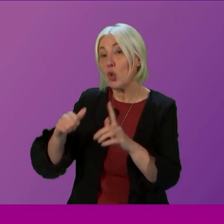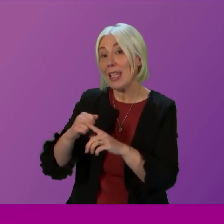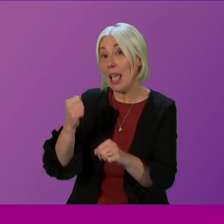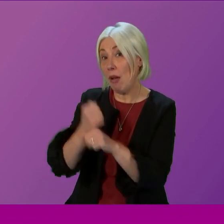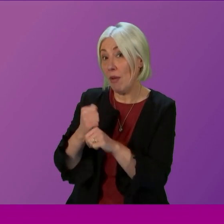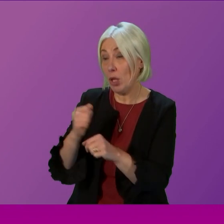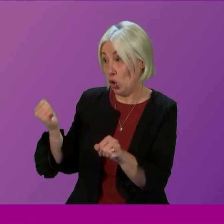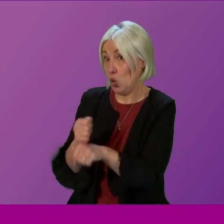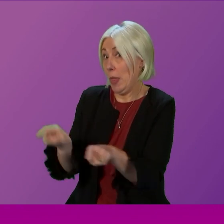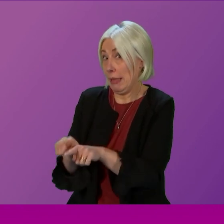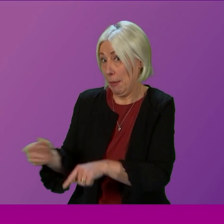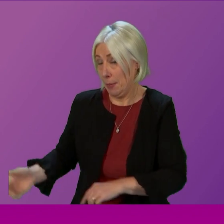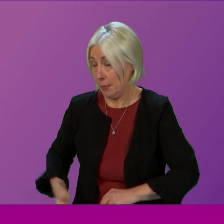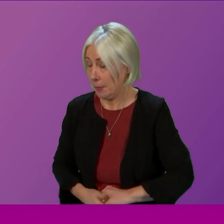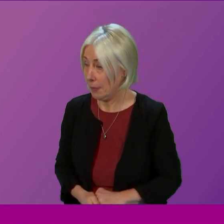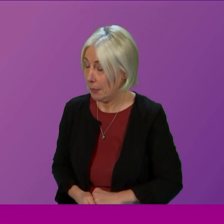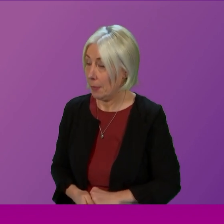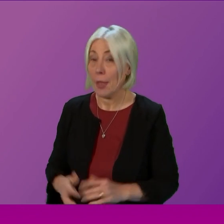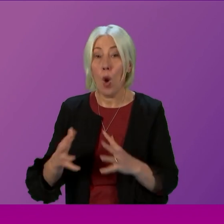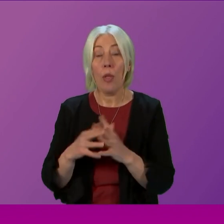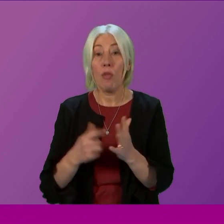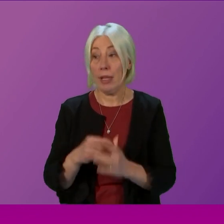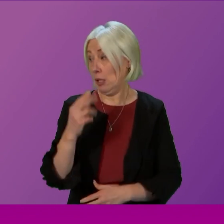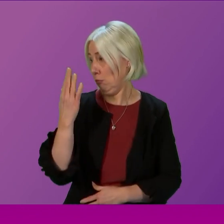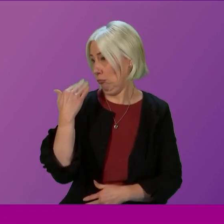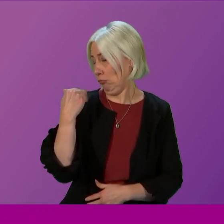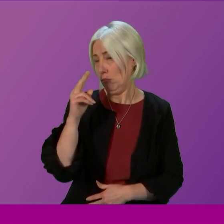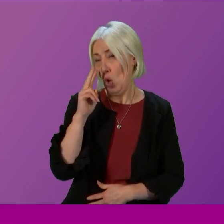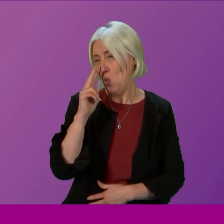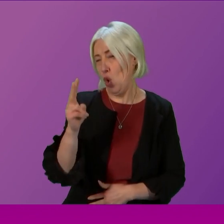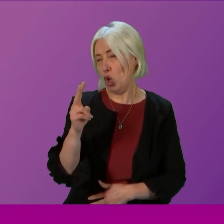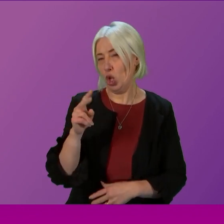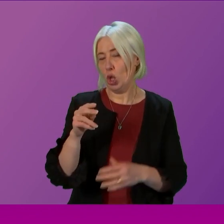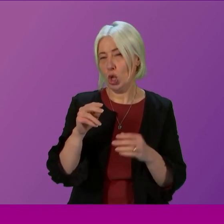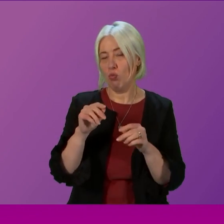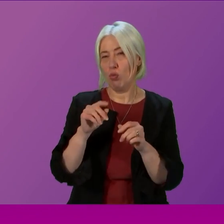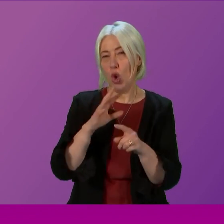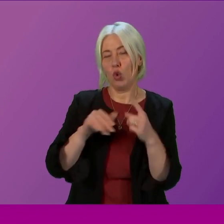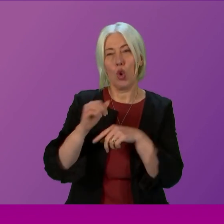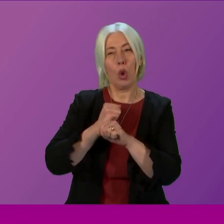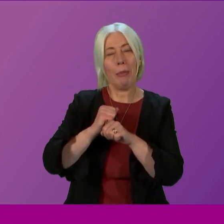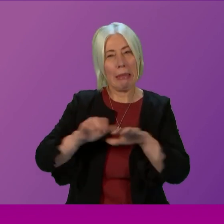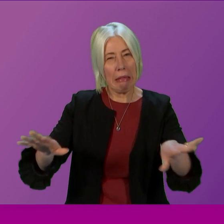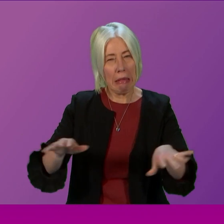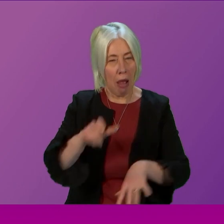Yesterday evening, I watched a social media video of a female pupil attacking